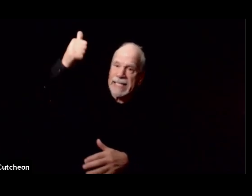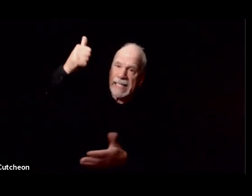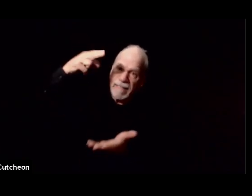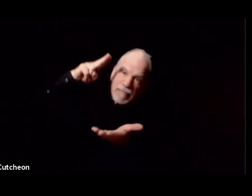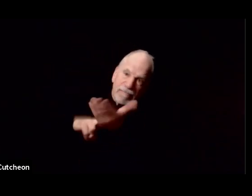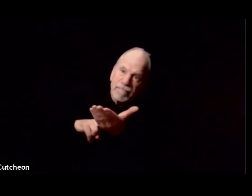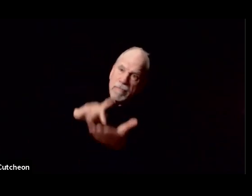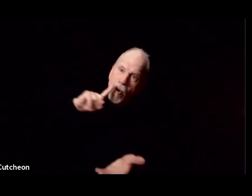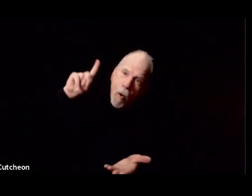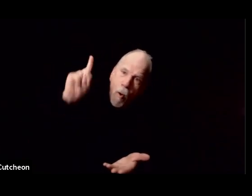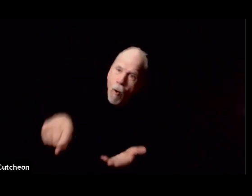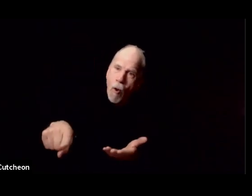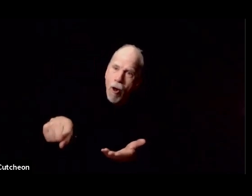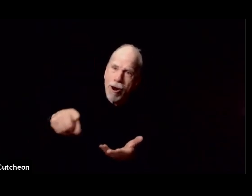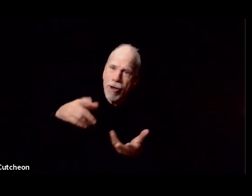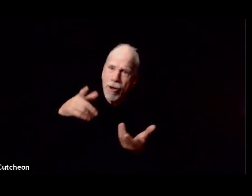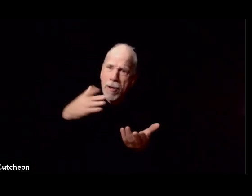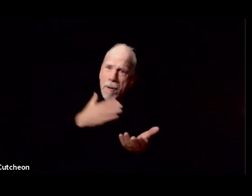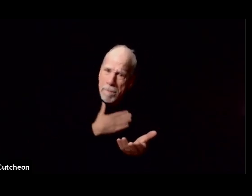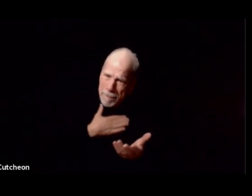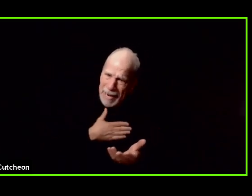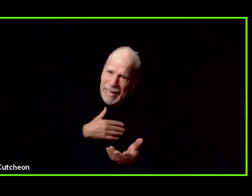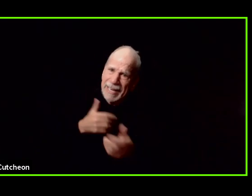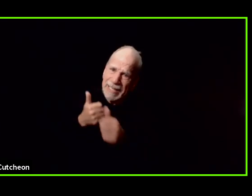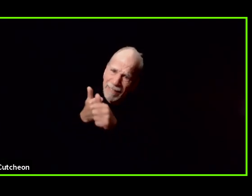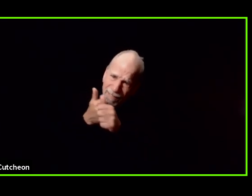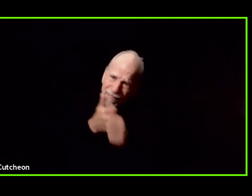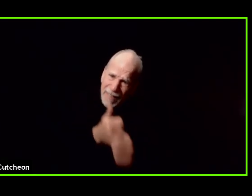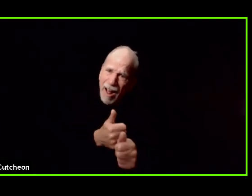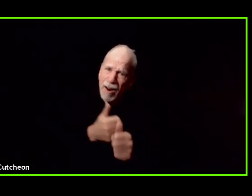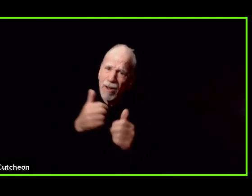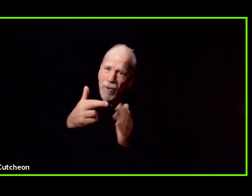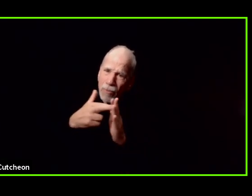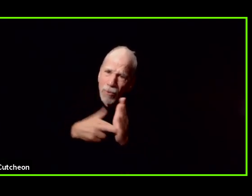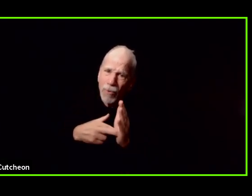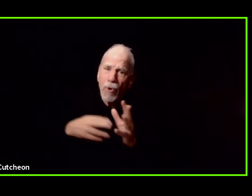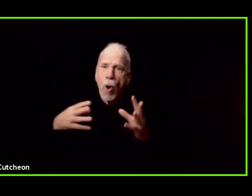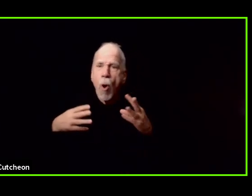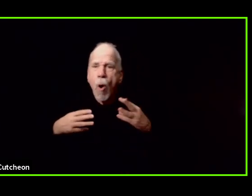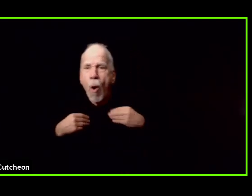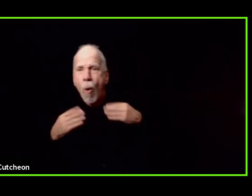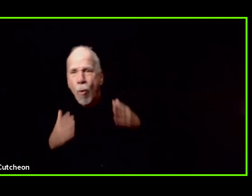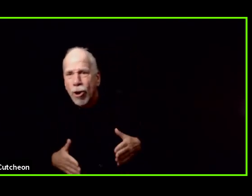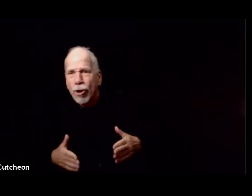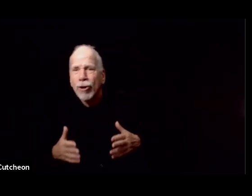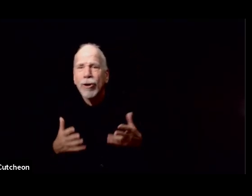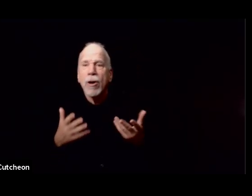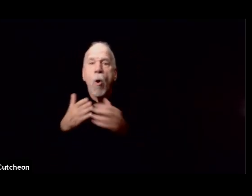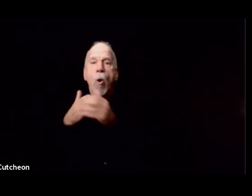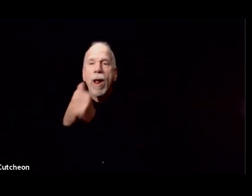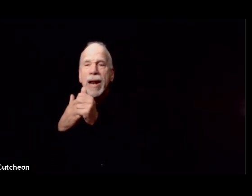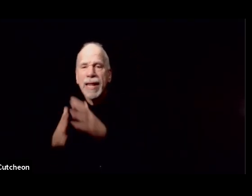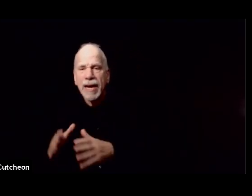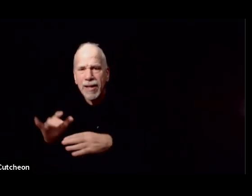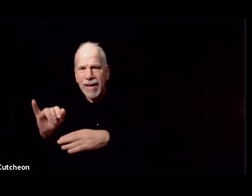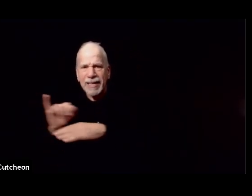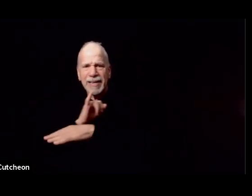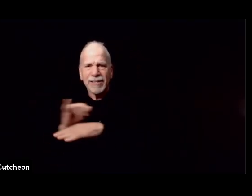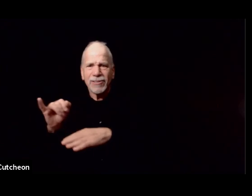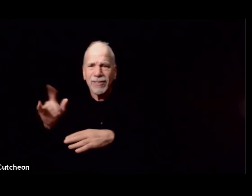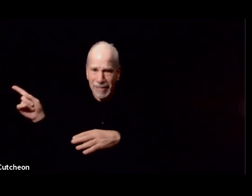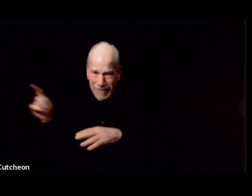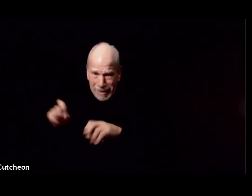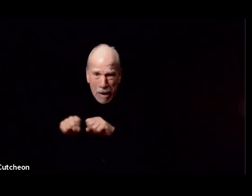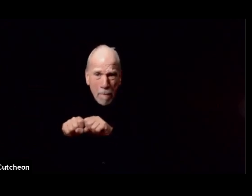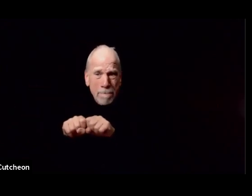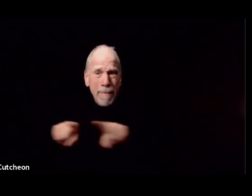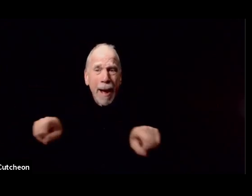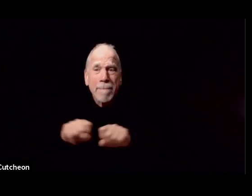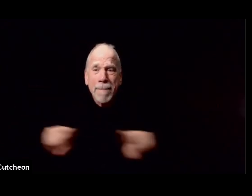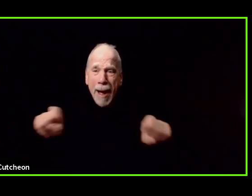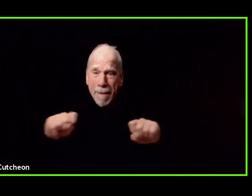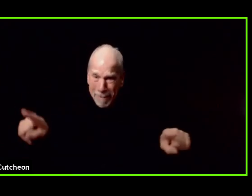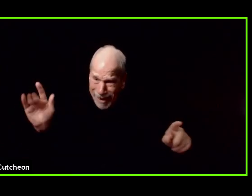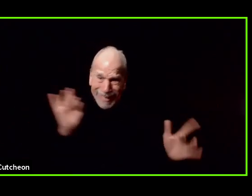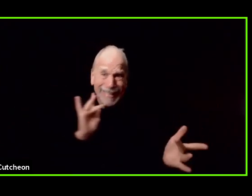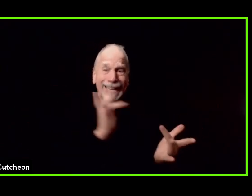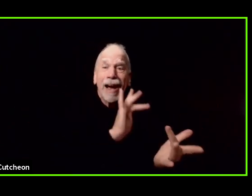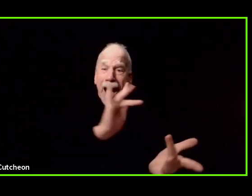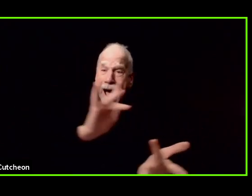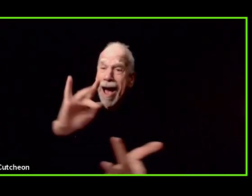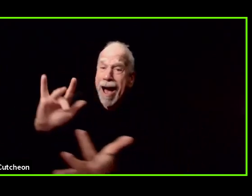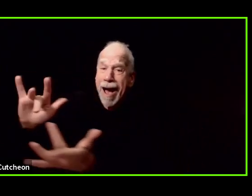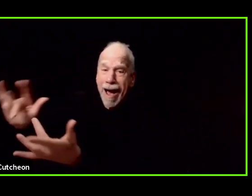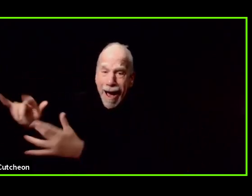try to get those messages out. Just today I think we sent out some material that collateral